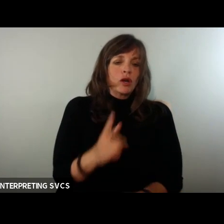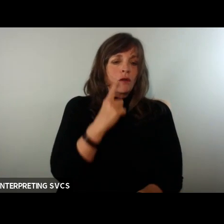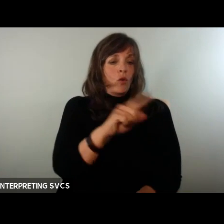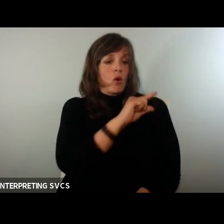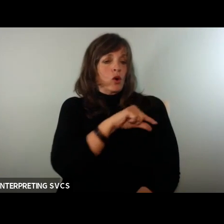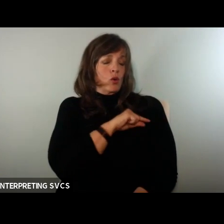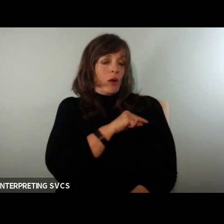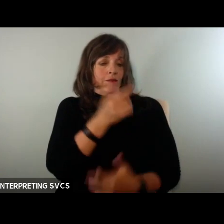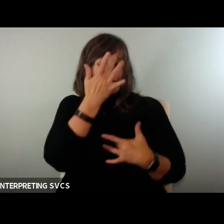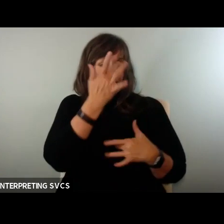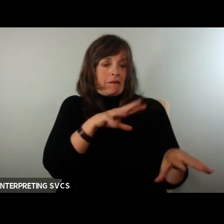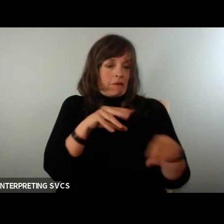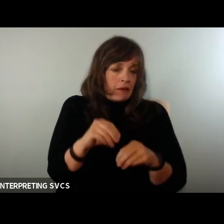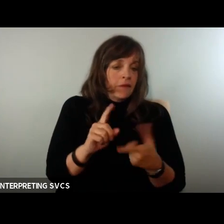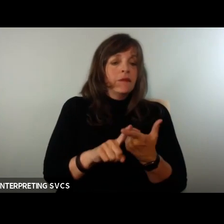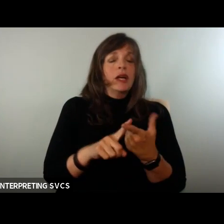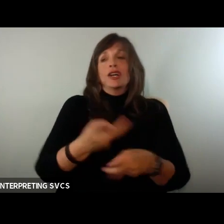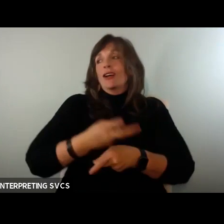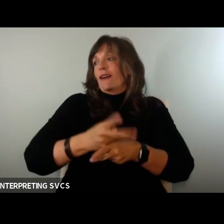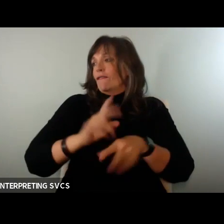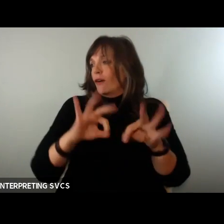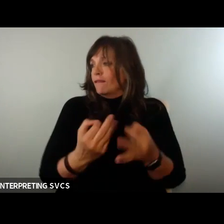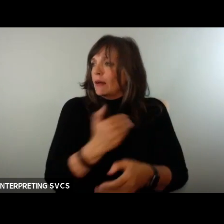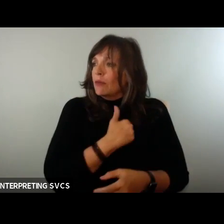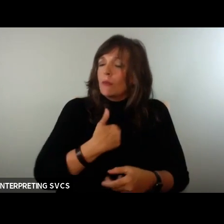or caring for a child whose school has closed.